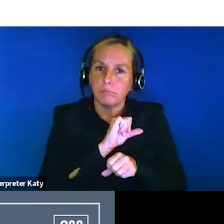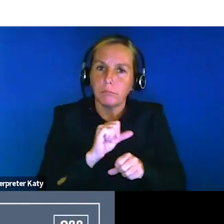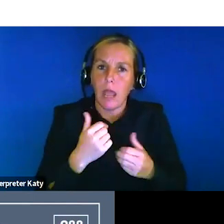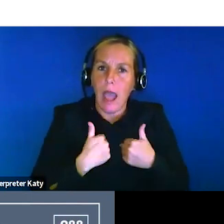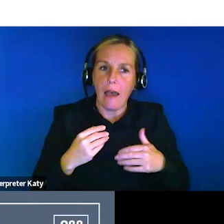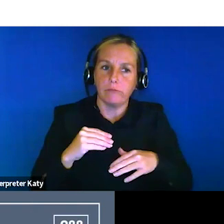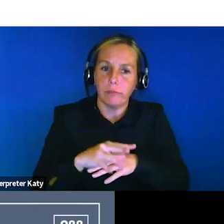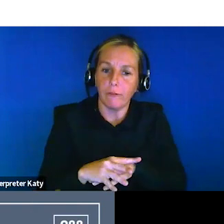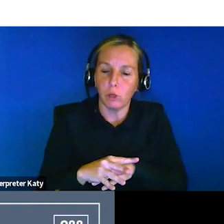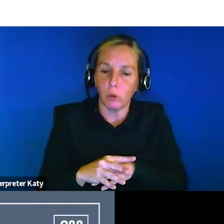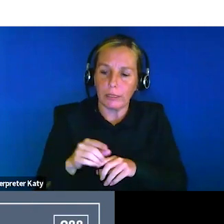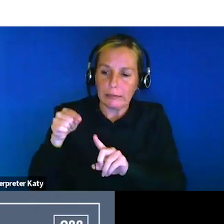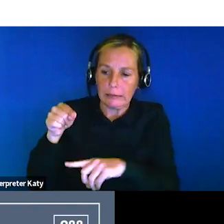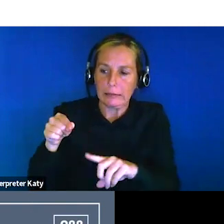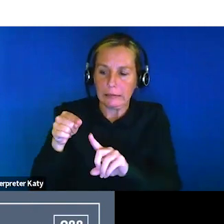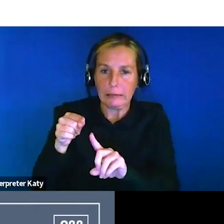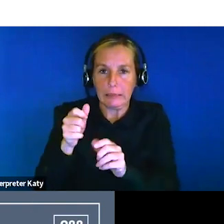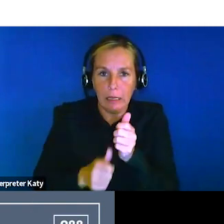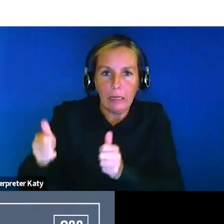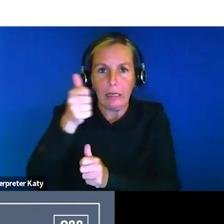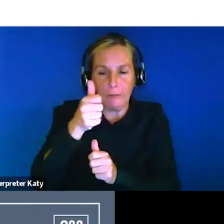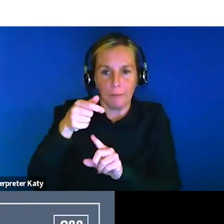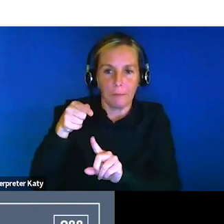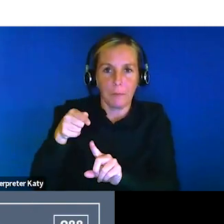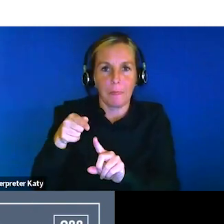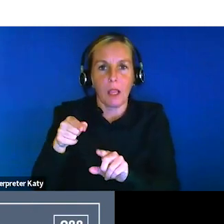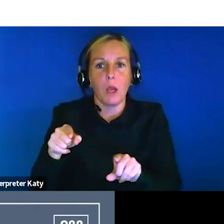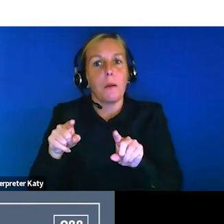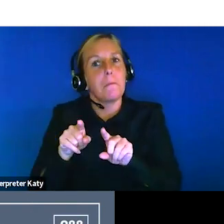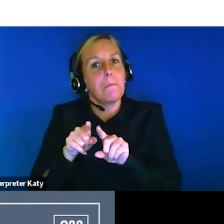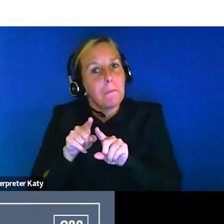but then is expecting accountability and is expecting